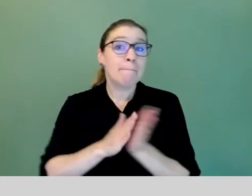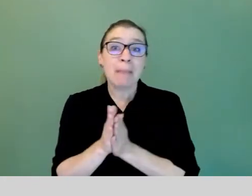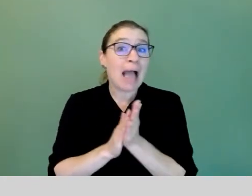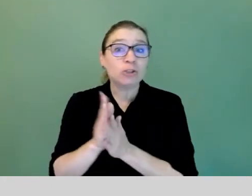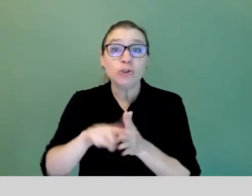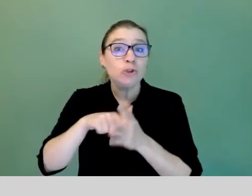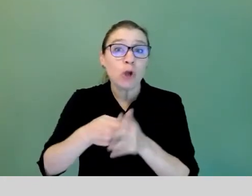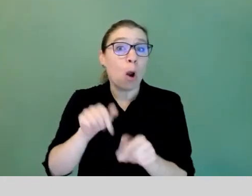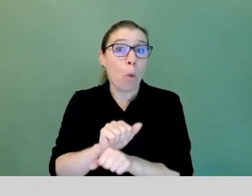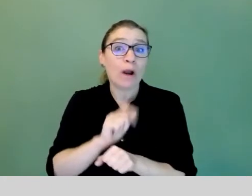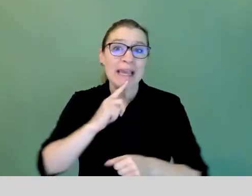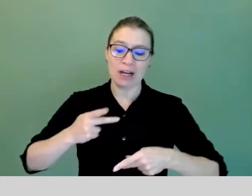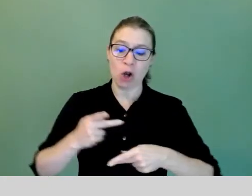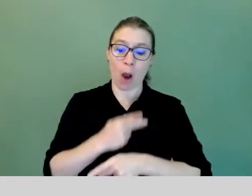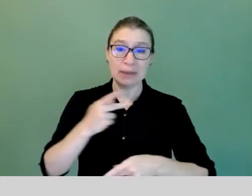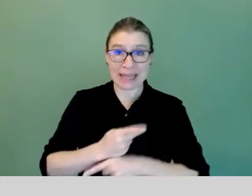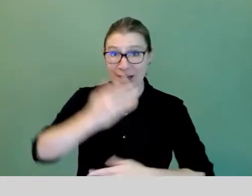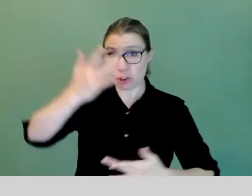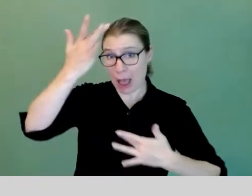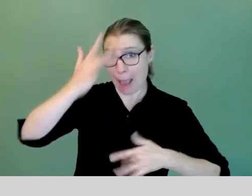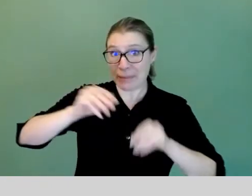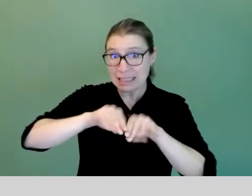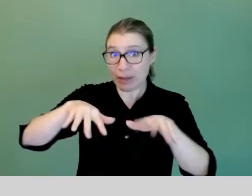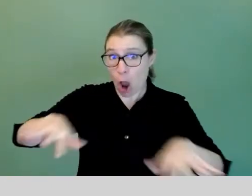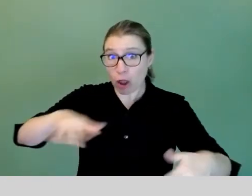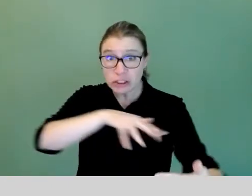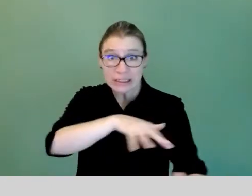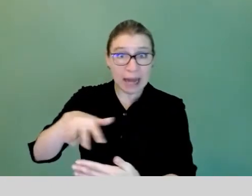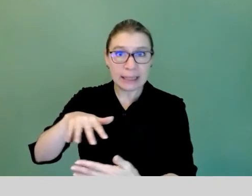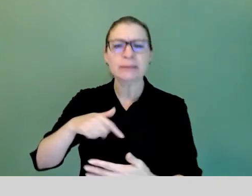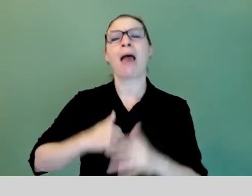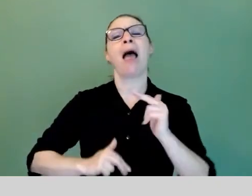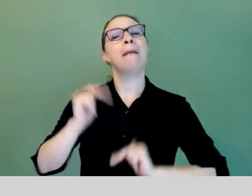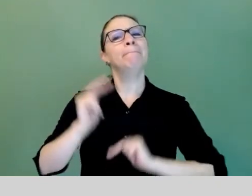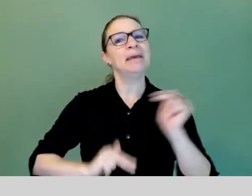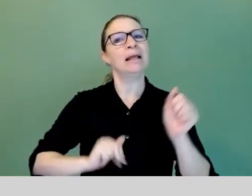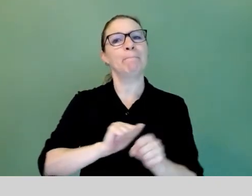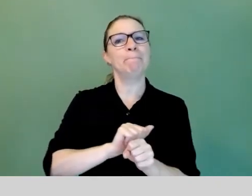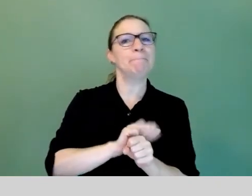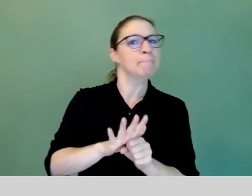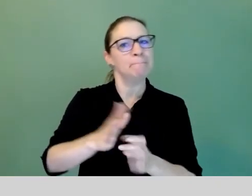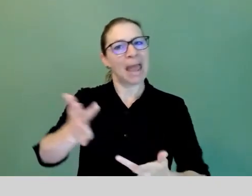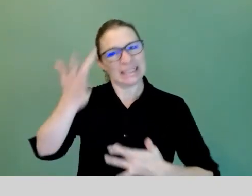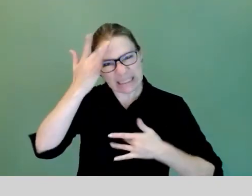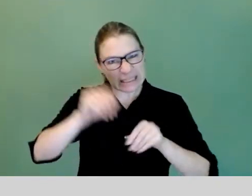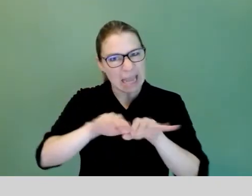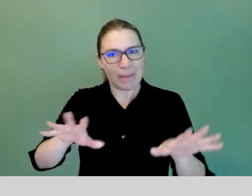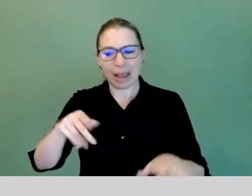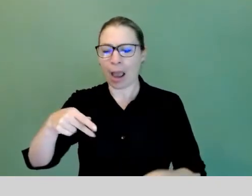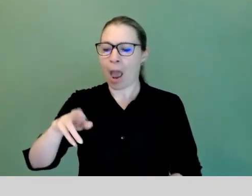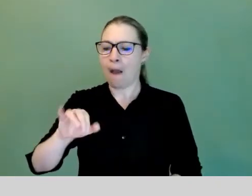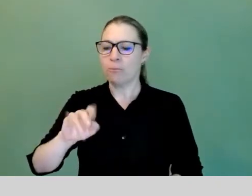With my passion to start working in computational epidemiology, I built PandemicPriority,